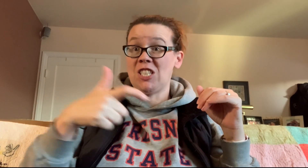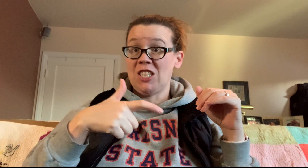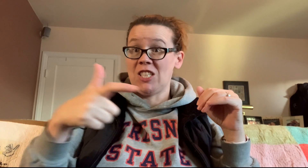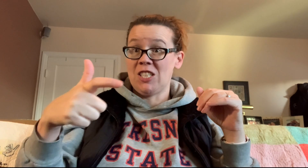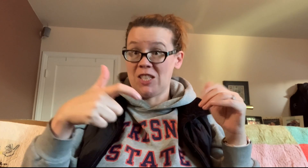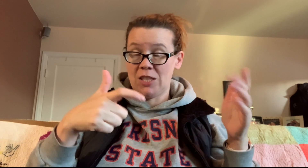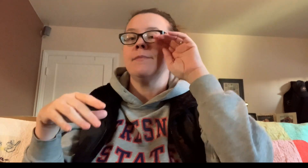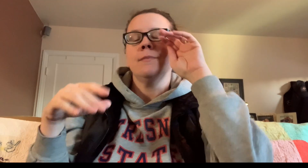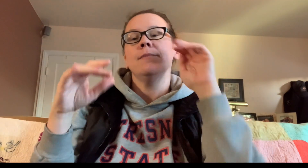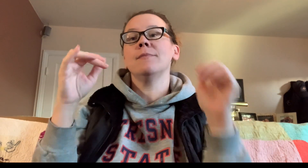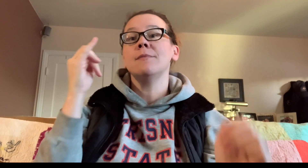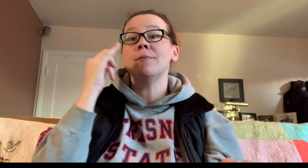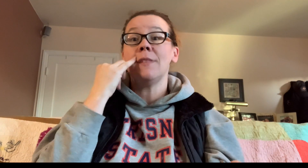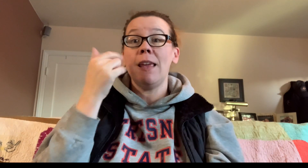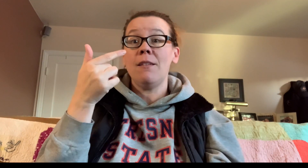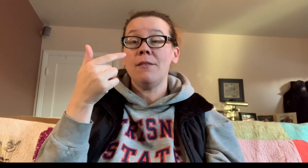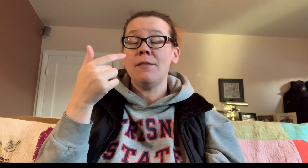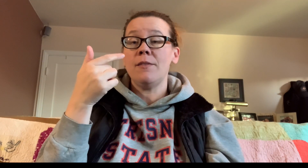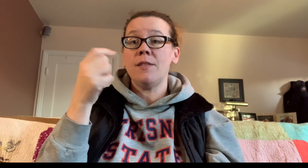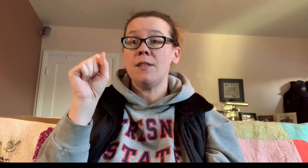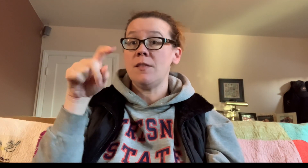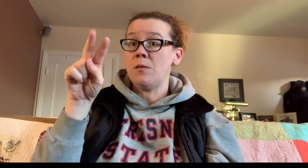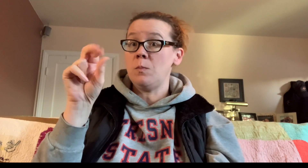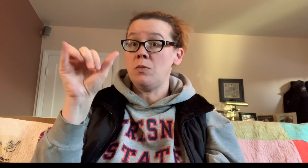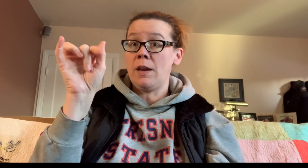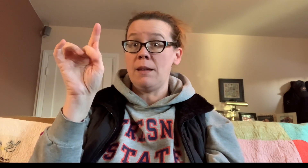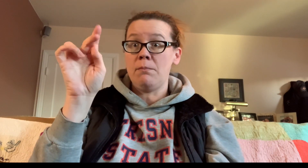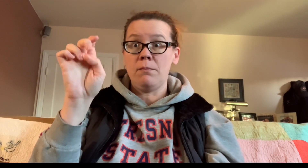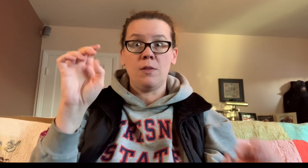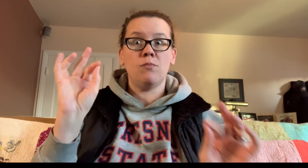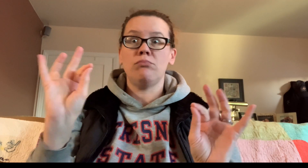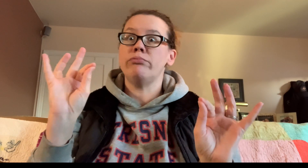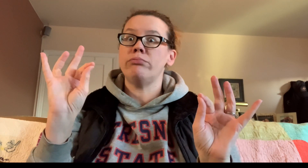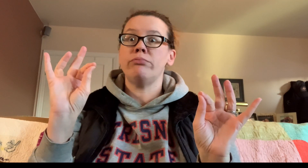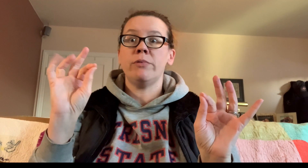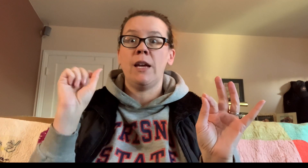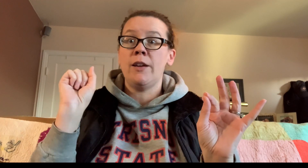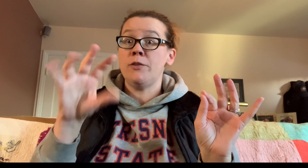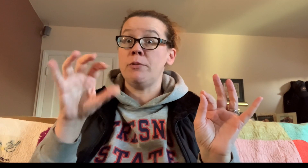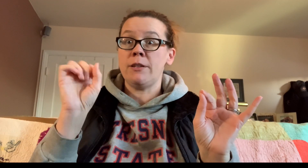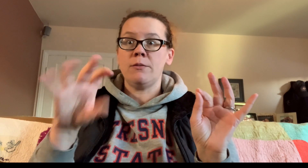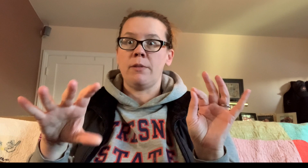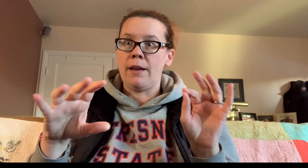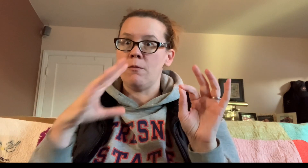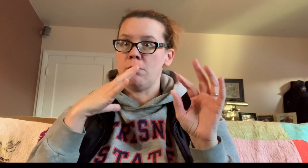basically fold the top in half), and I start from the center. Spraying from the center out, um...If